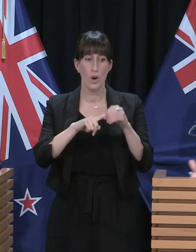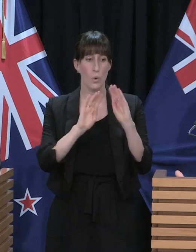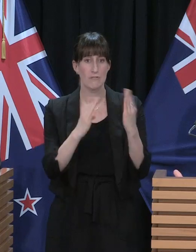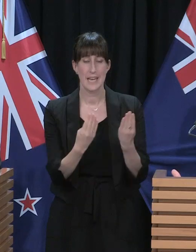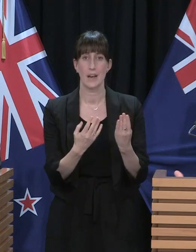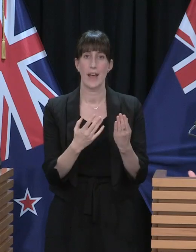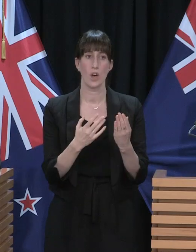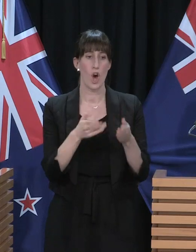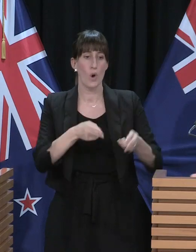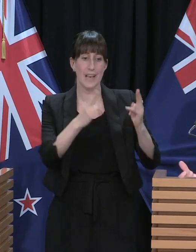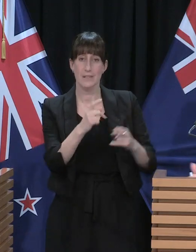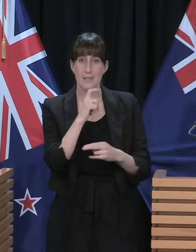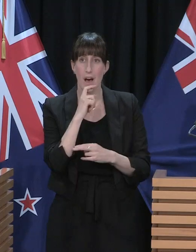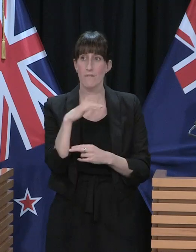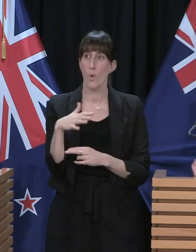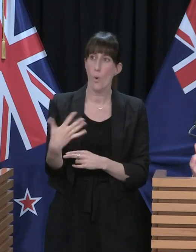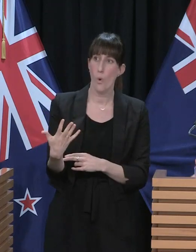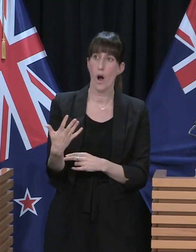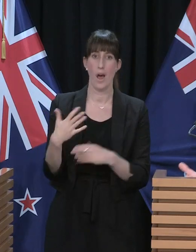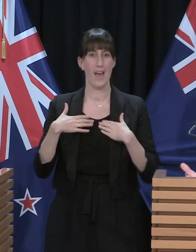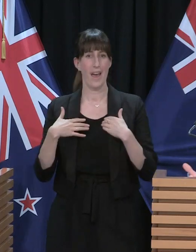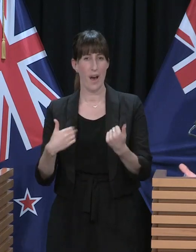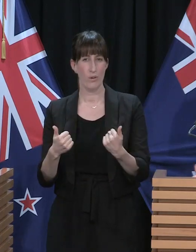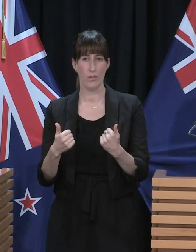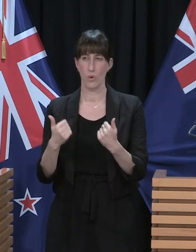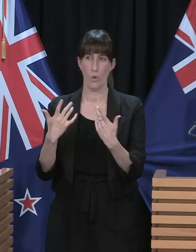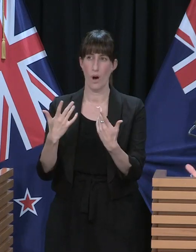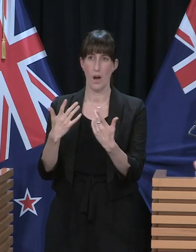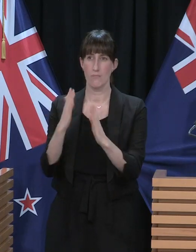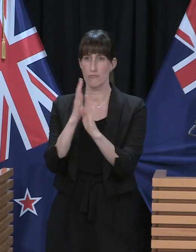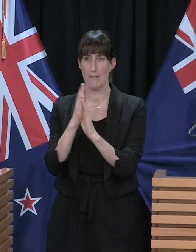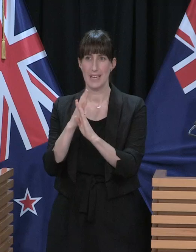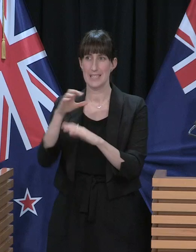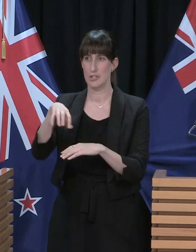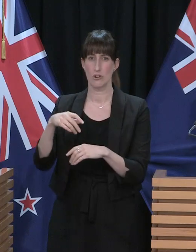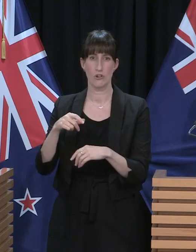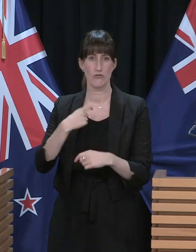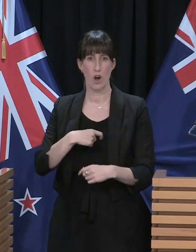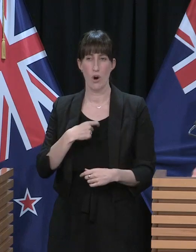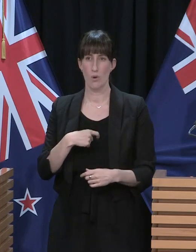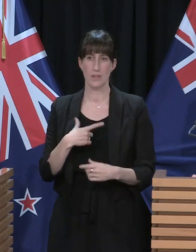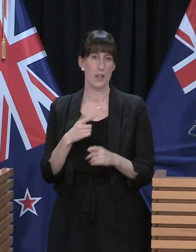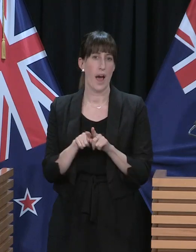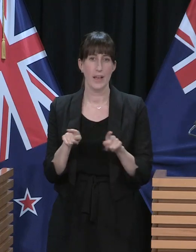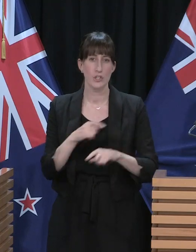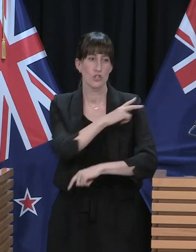in managed isolation quarantine, including those who are hotel employees and those who are seconded from